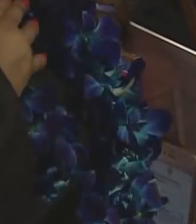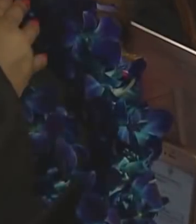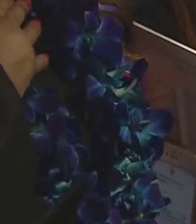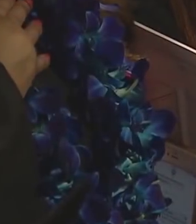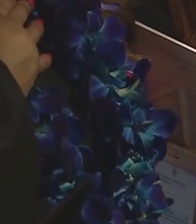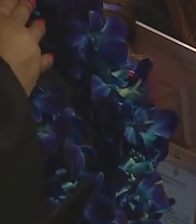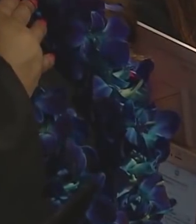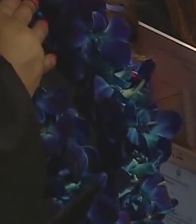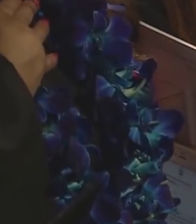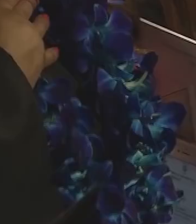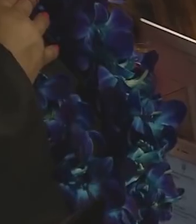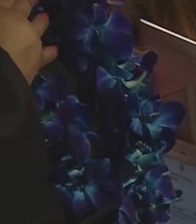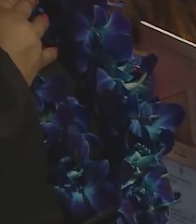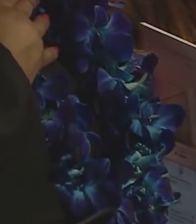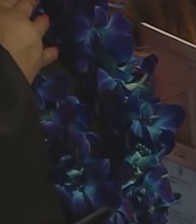O SAY, DOES THAT STAR-SPANGLED